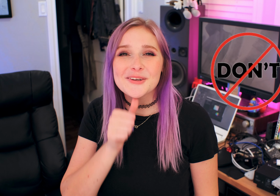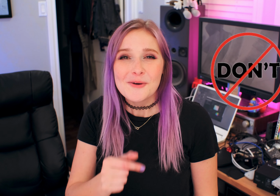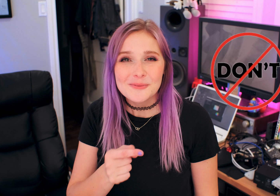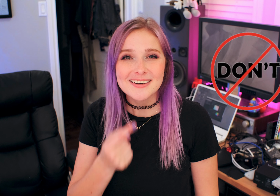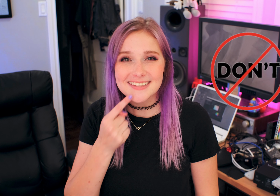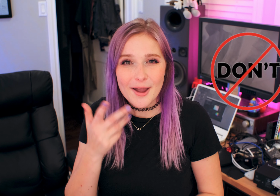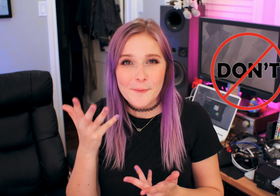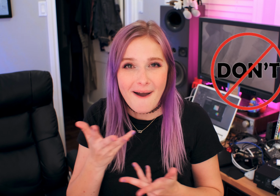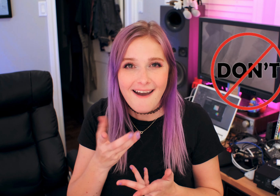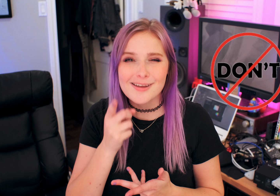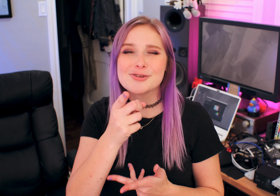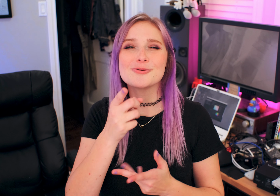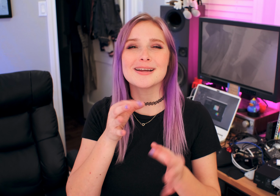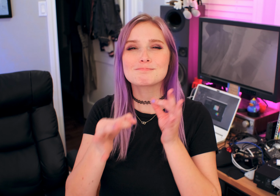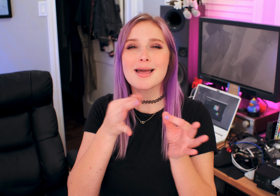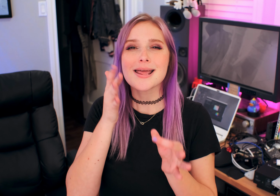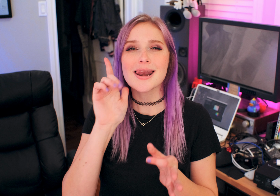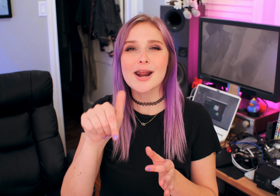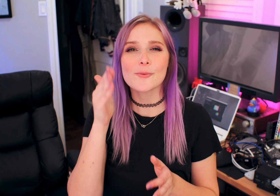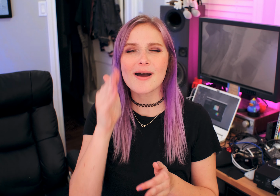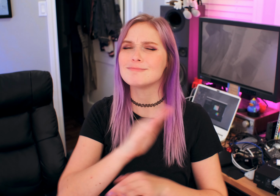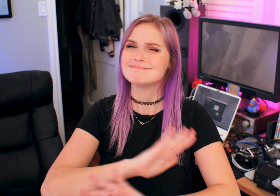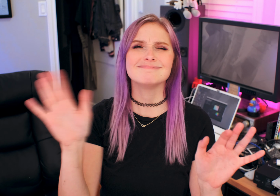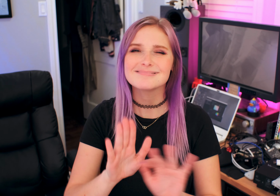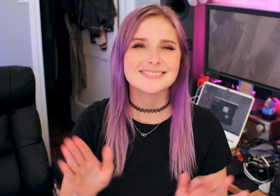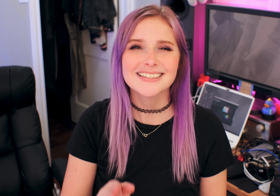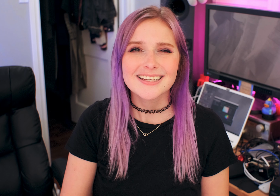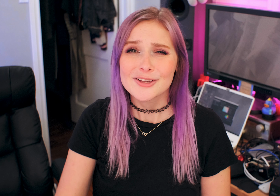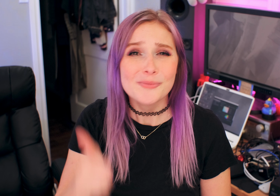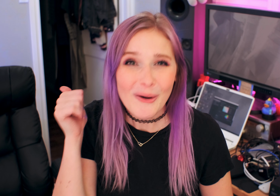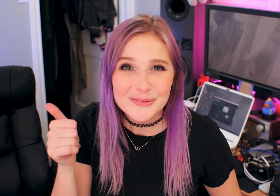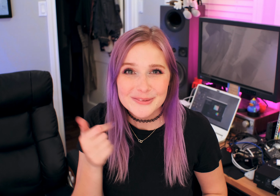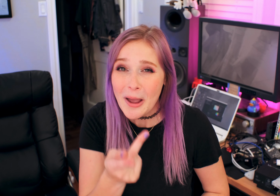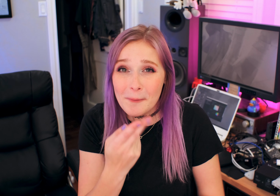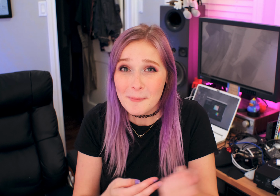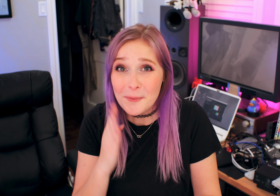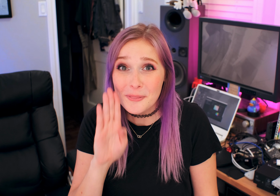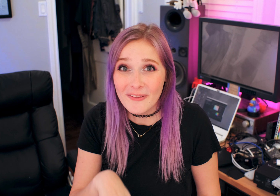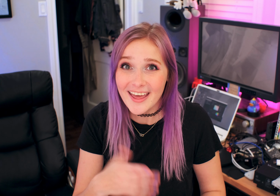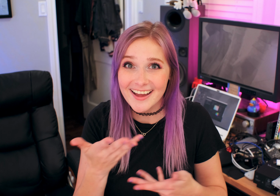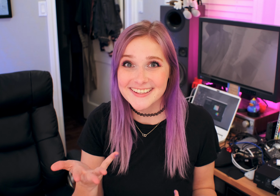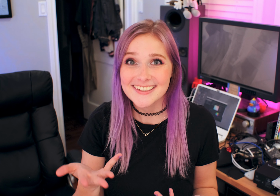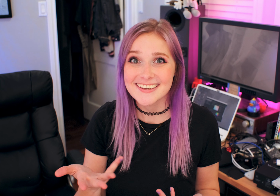Say that you "Will explain later." You won't, we both already know that.